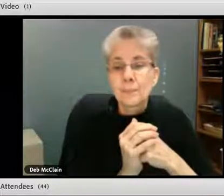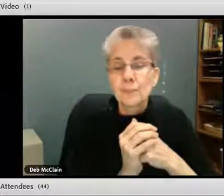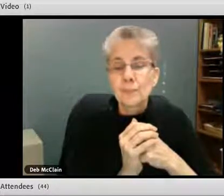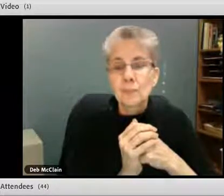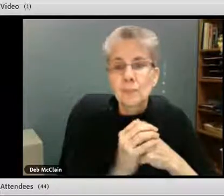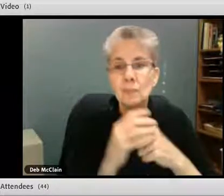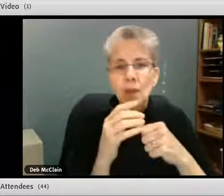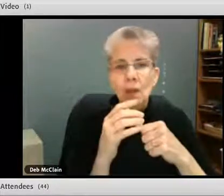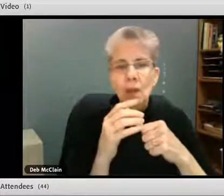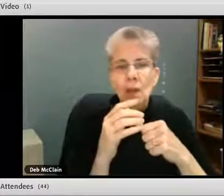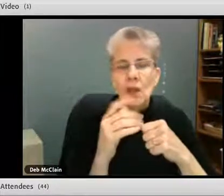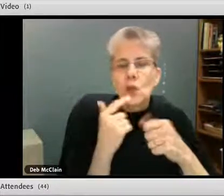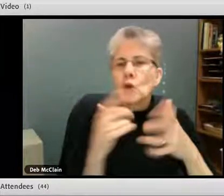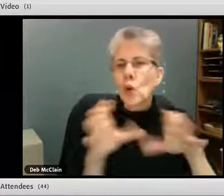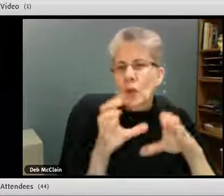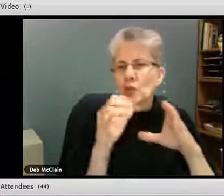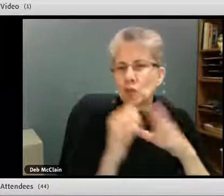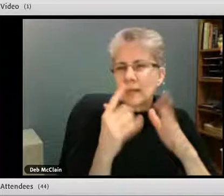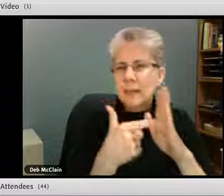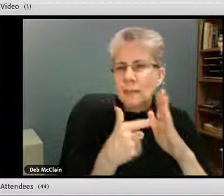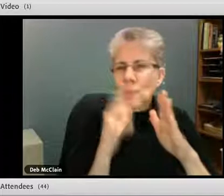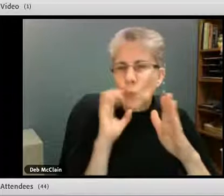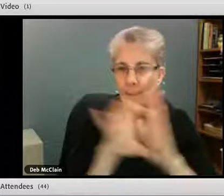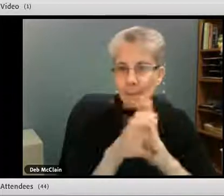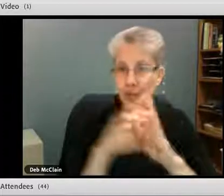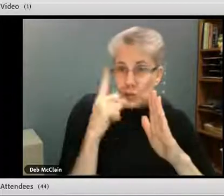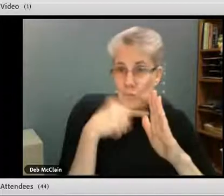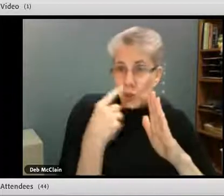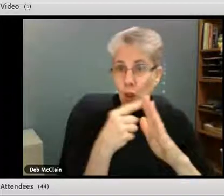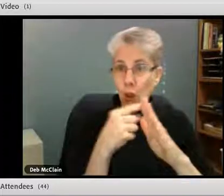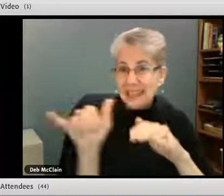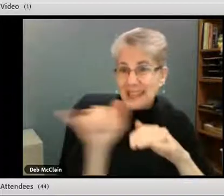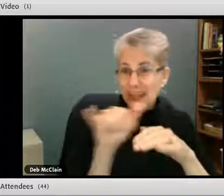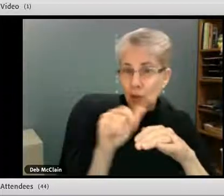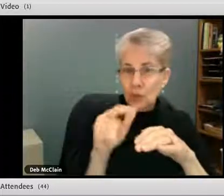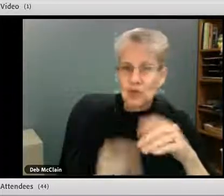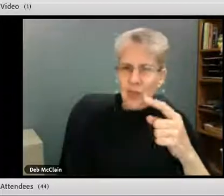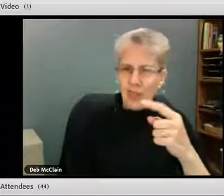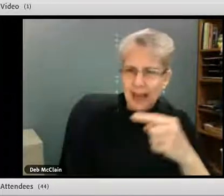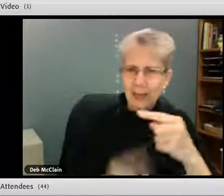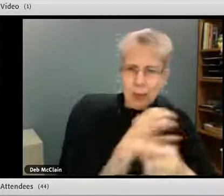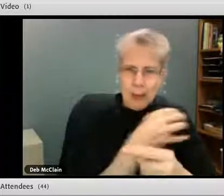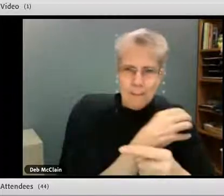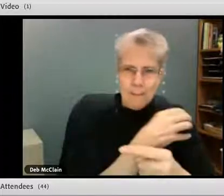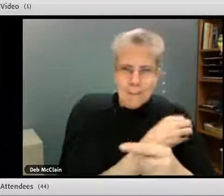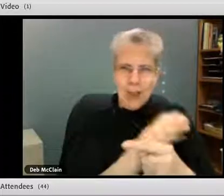sometimes you want the pictures to look similar. So this can be really powerful and really help you out. You know you want to have the blue